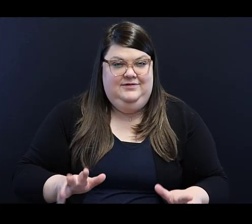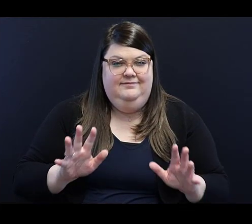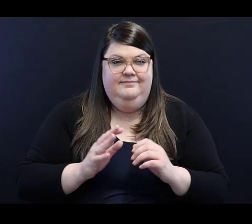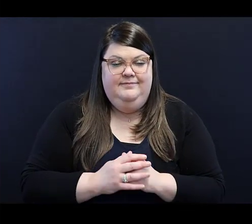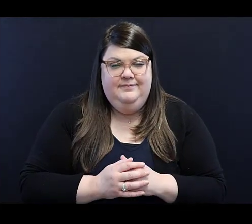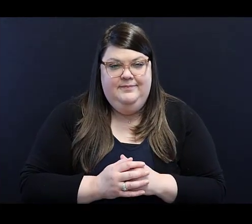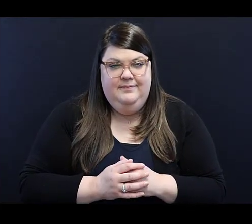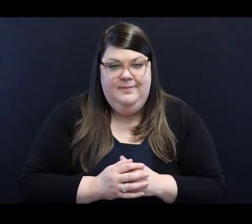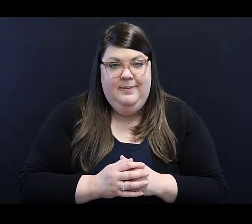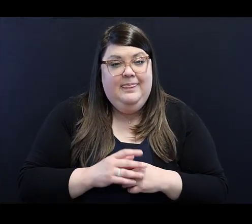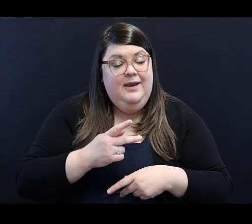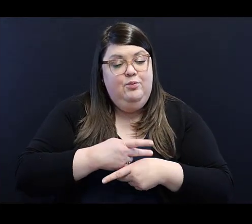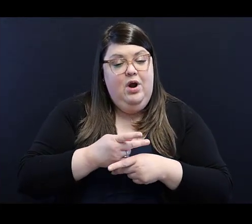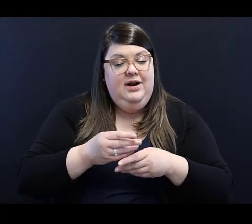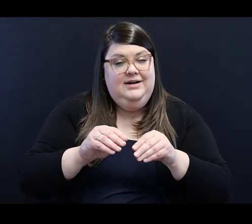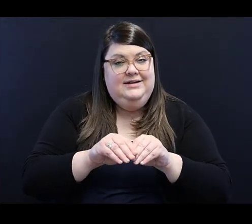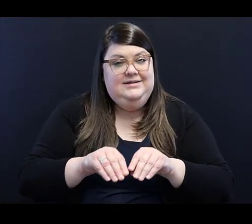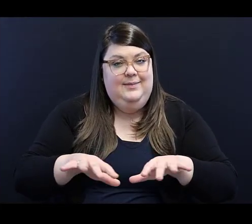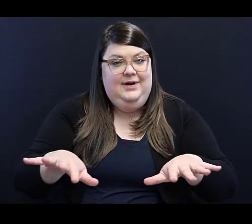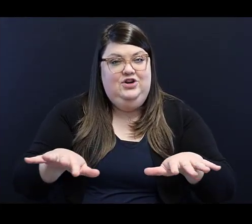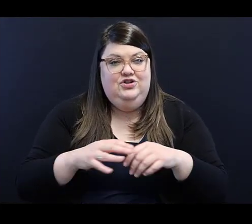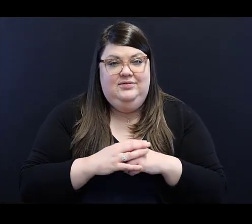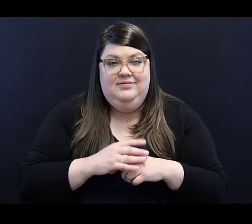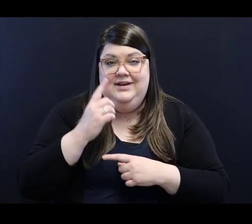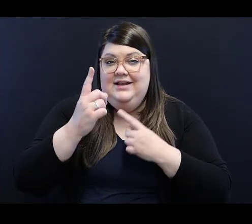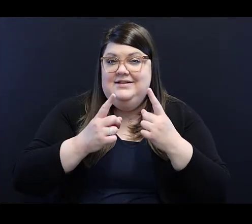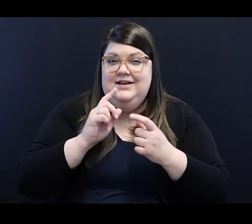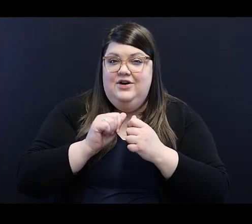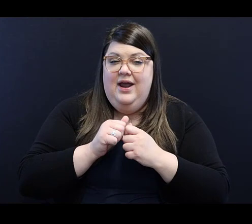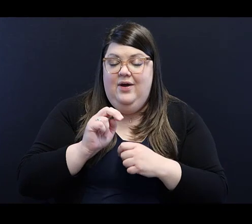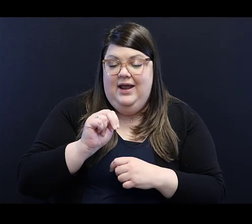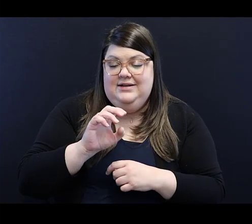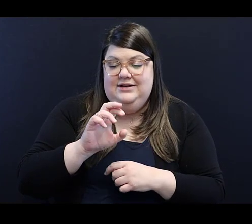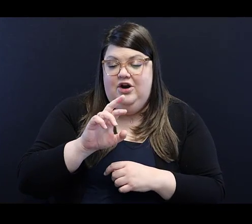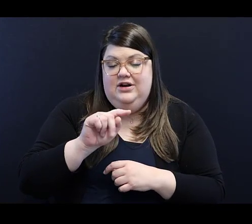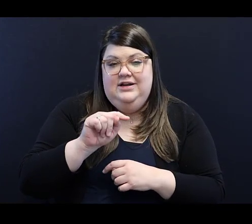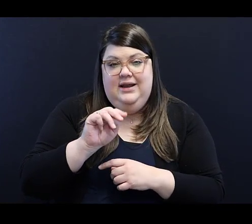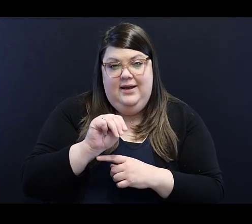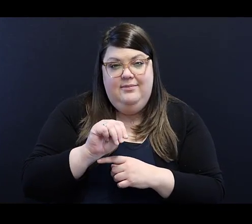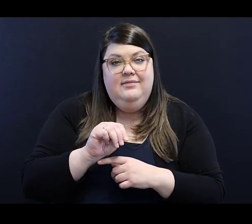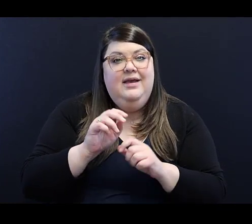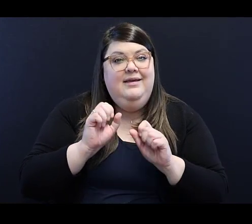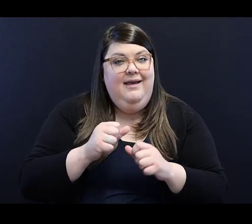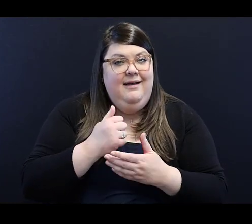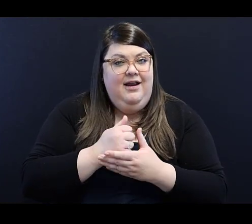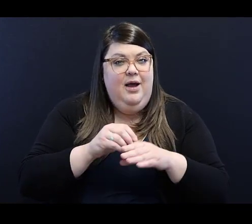Product Dissemination. Consider how NCRTM may help disseminate your product(s)